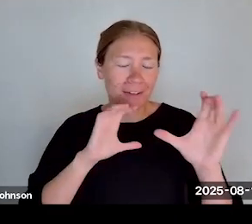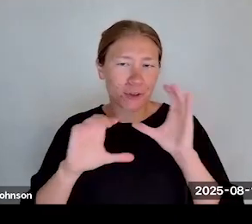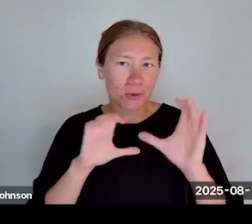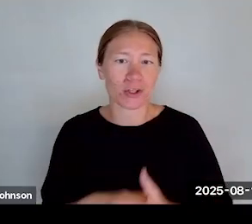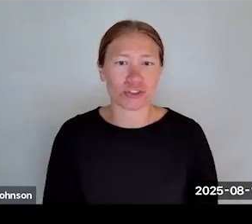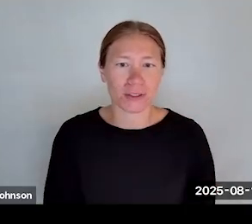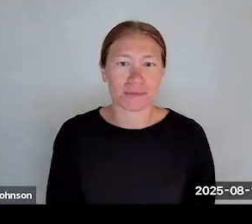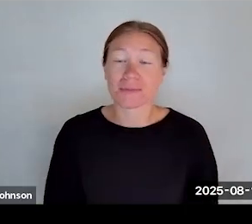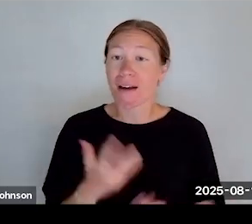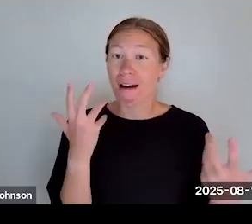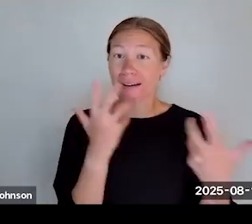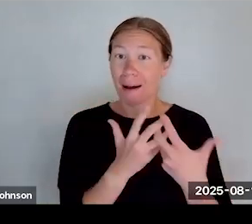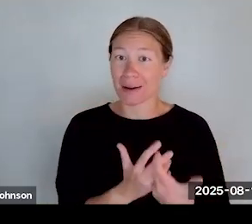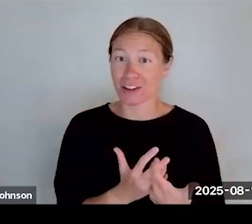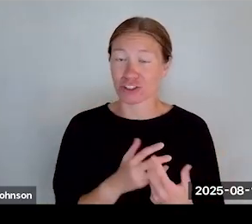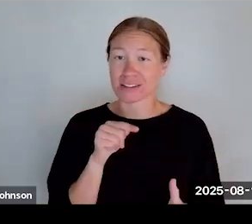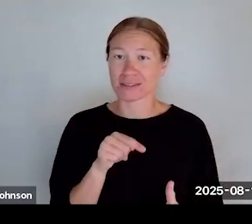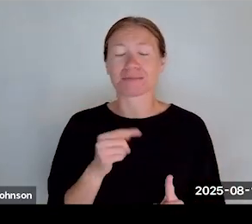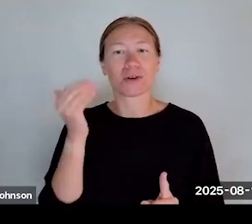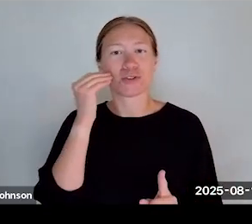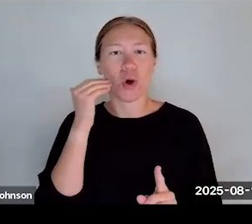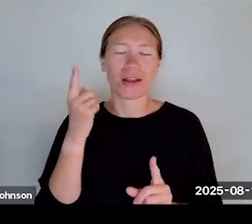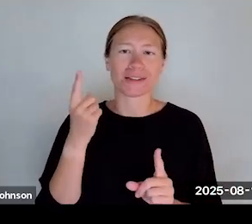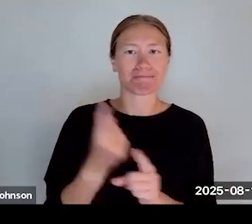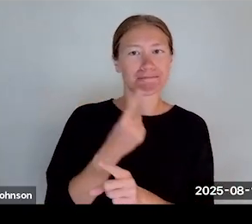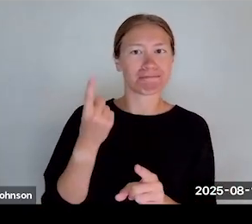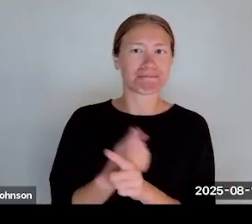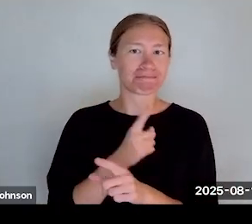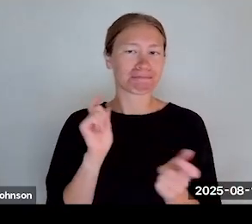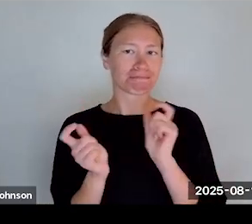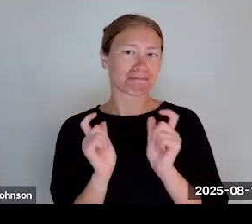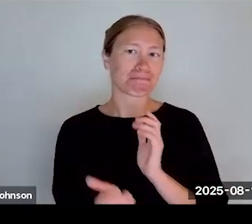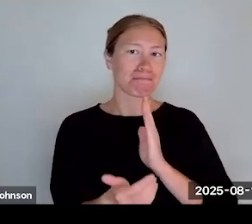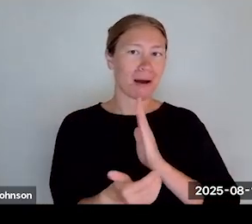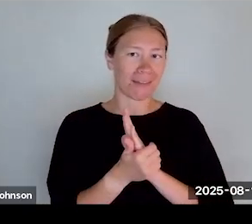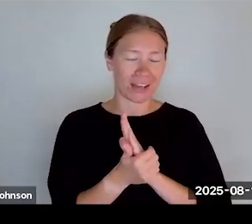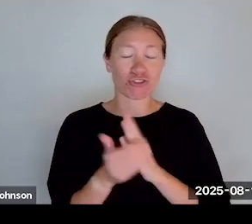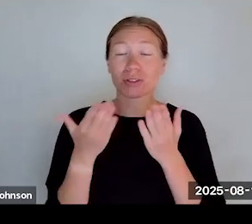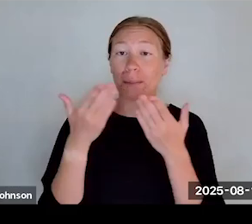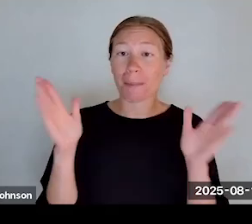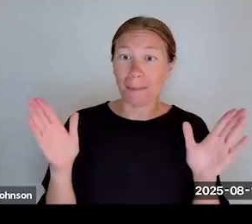Accommodations are also known simply as reasonable modifications and public entities are required to make changes